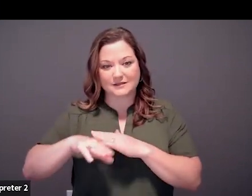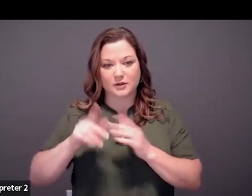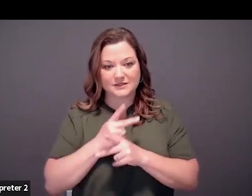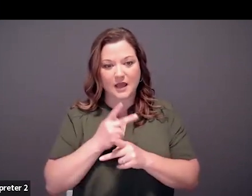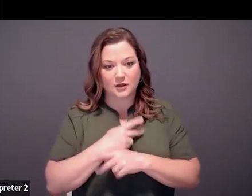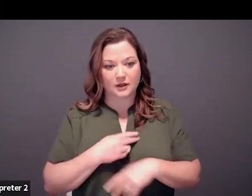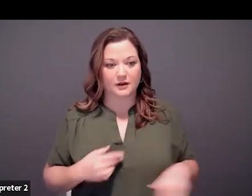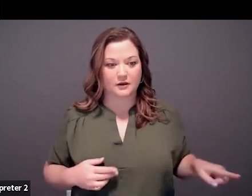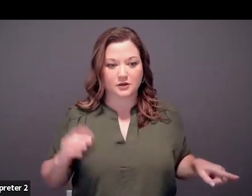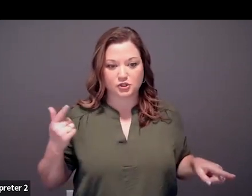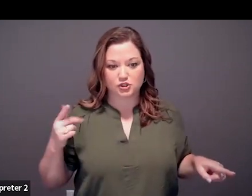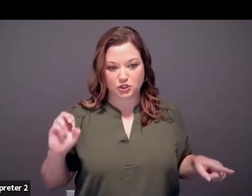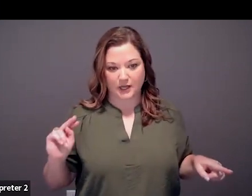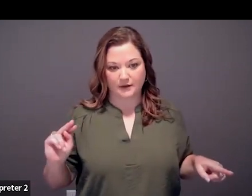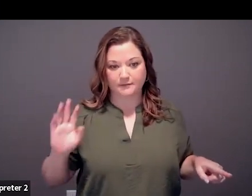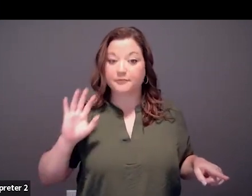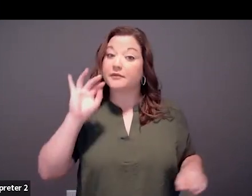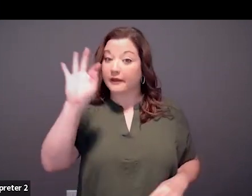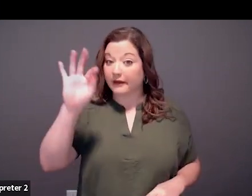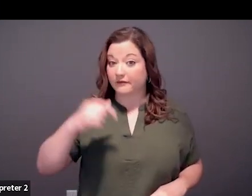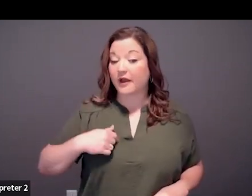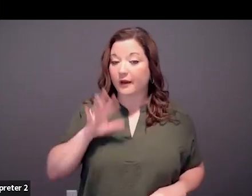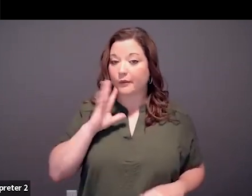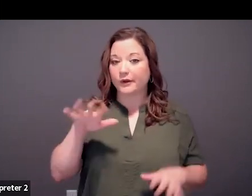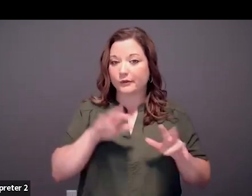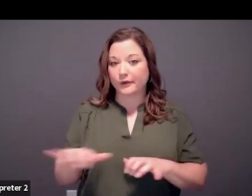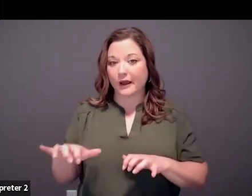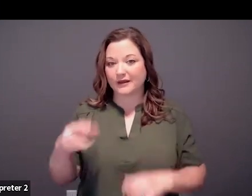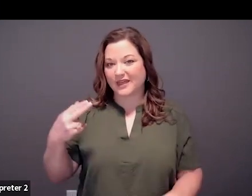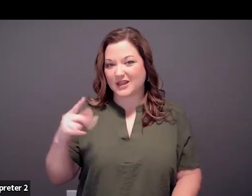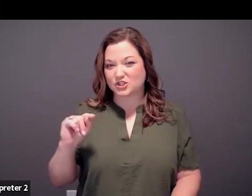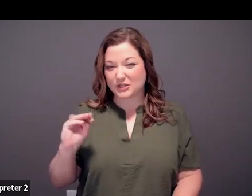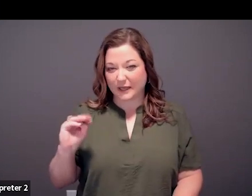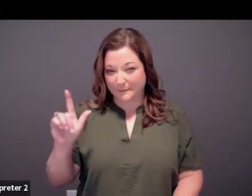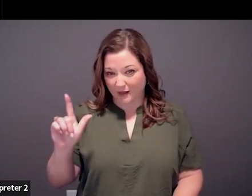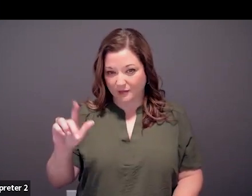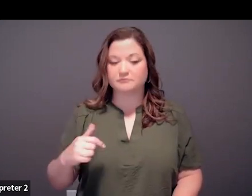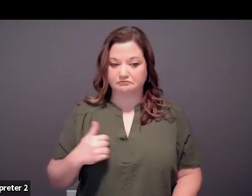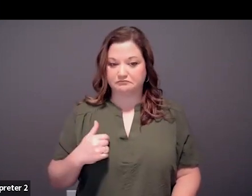If I'm going to write the HTML, I guess just to clarify this, I'm going to start with a label tag.